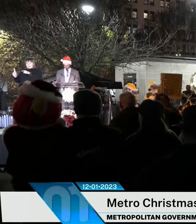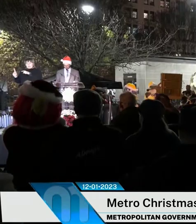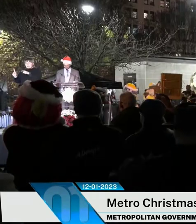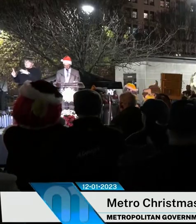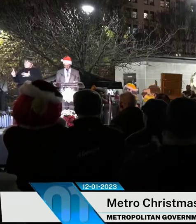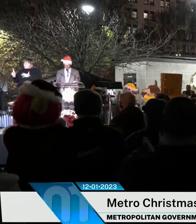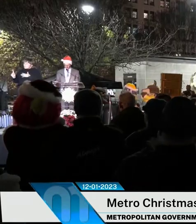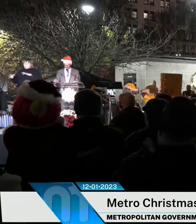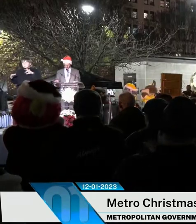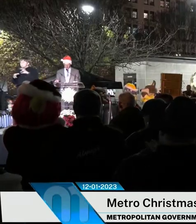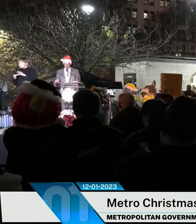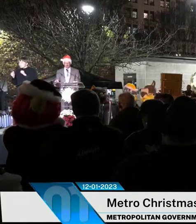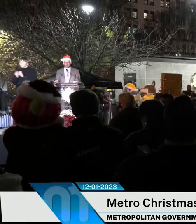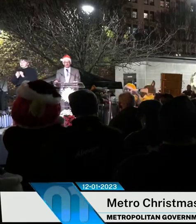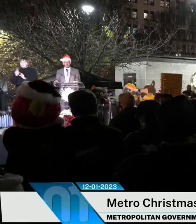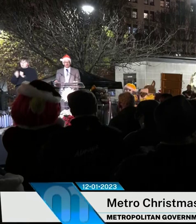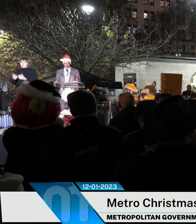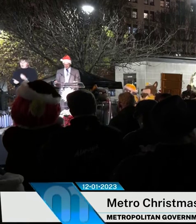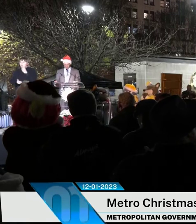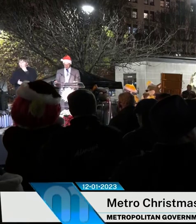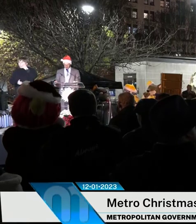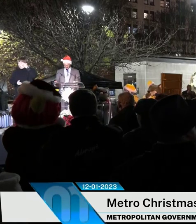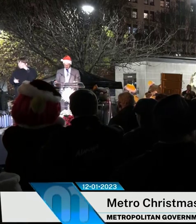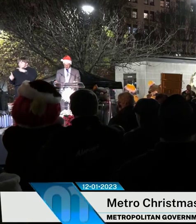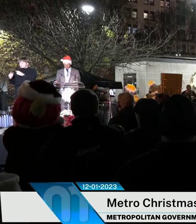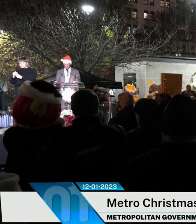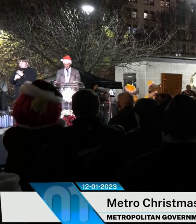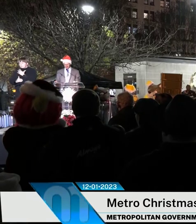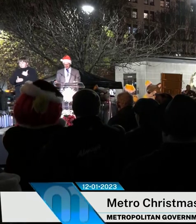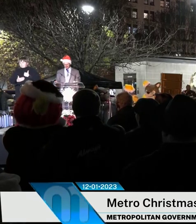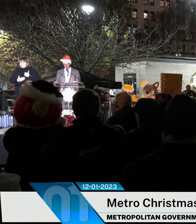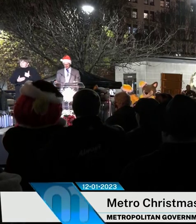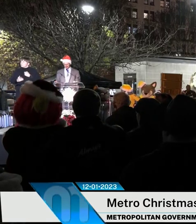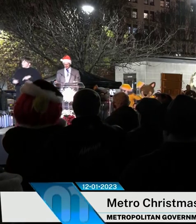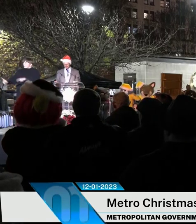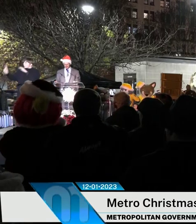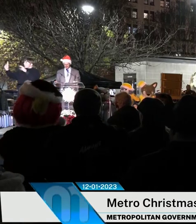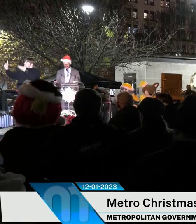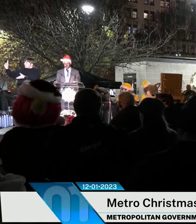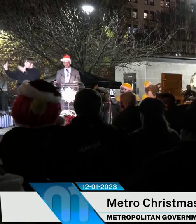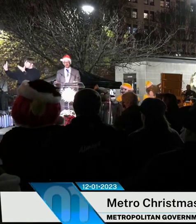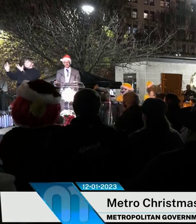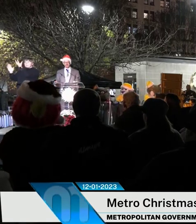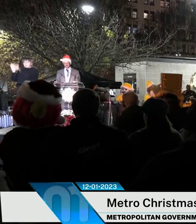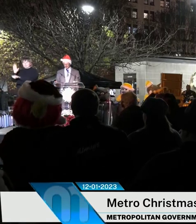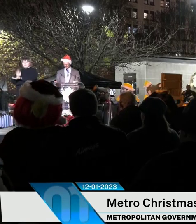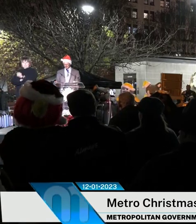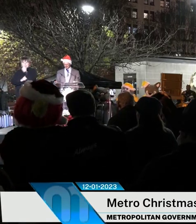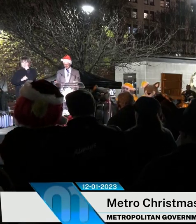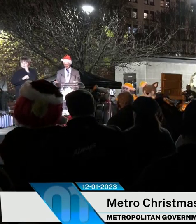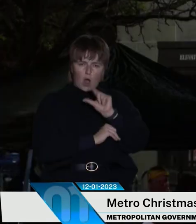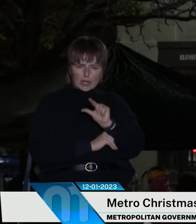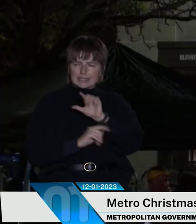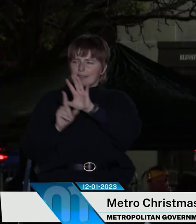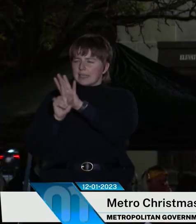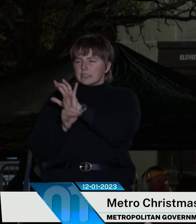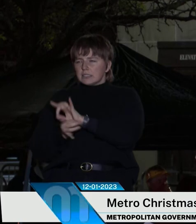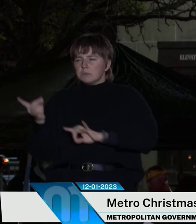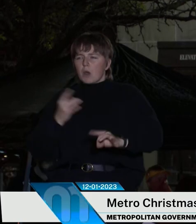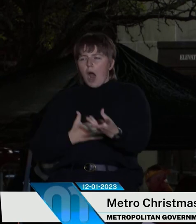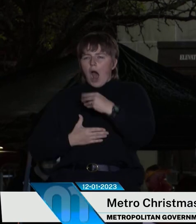HOMELESS AND INSPIRATION TO ALL